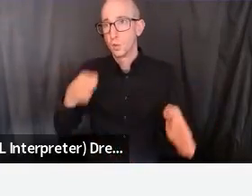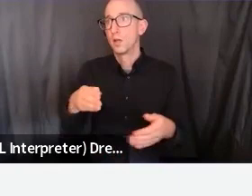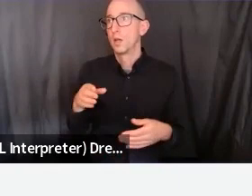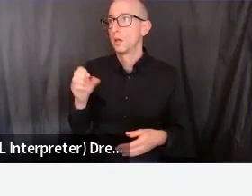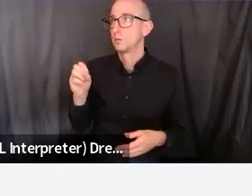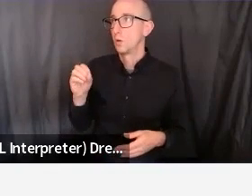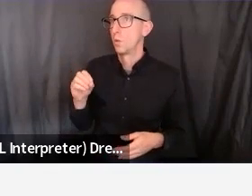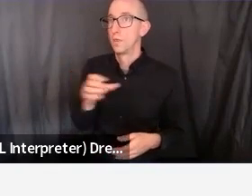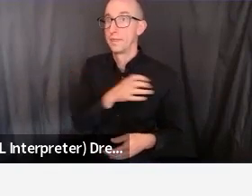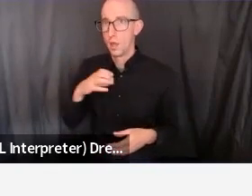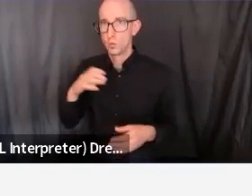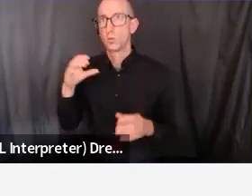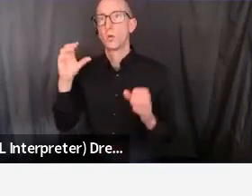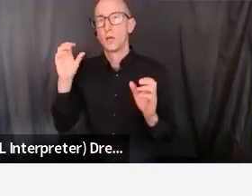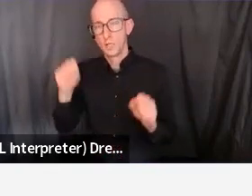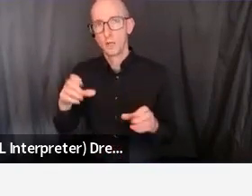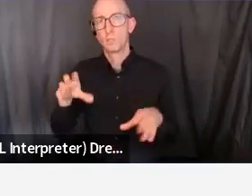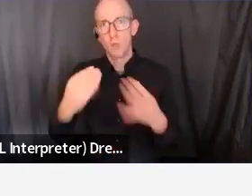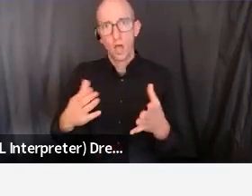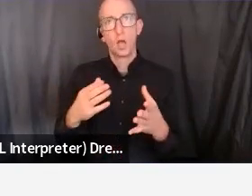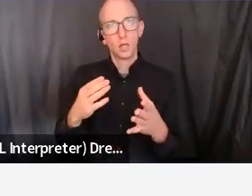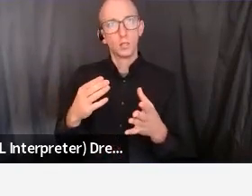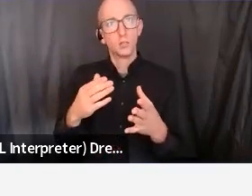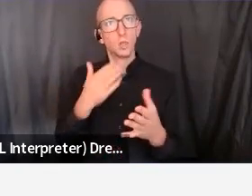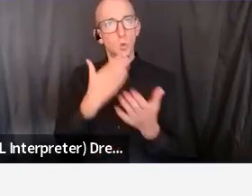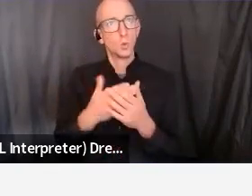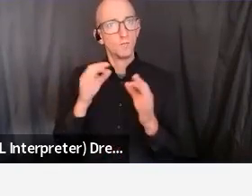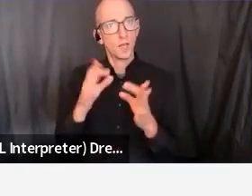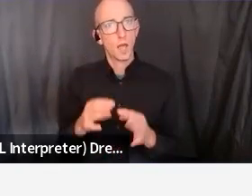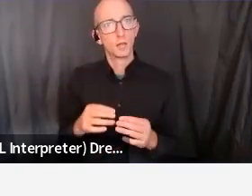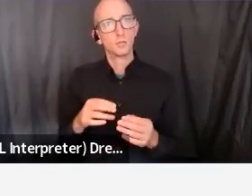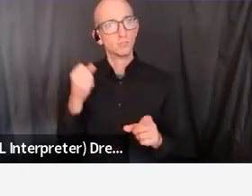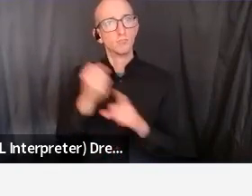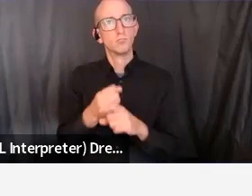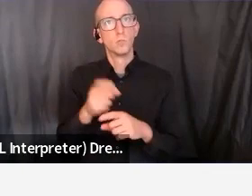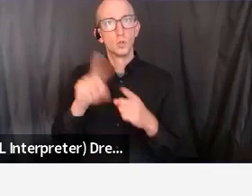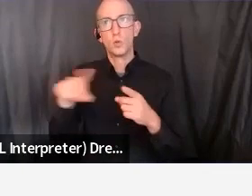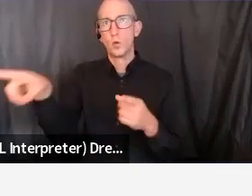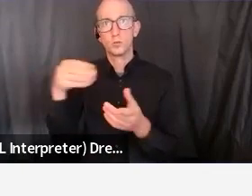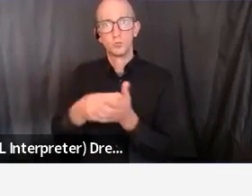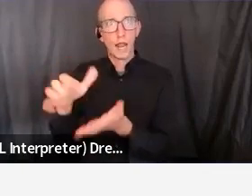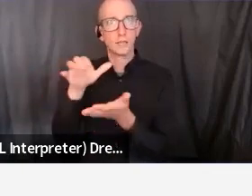community-driven partnerships and providing a space for communities to learn, connect, dream,